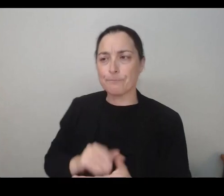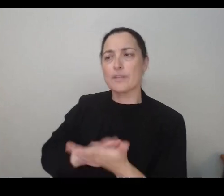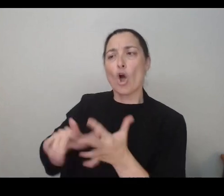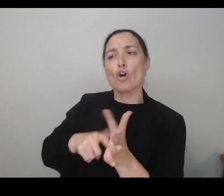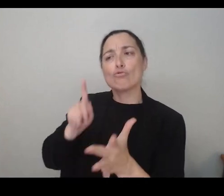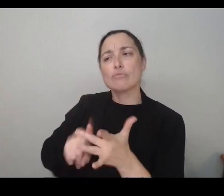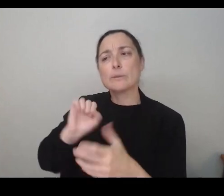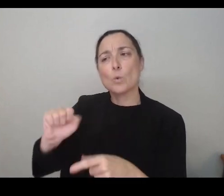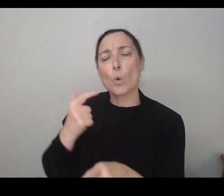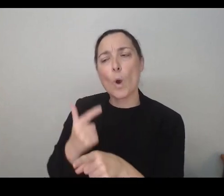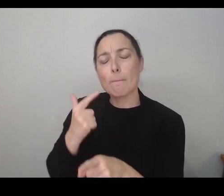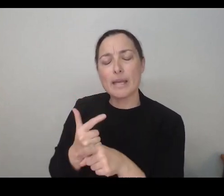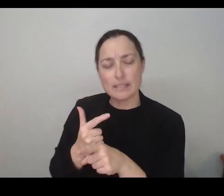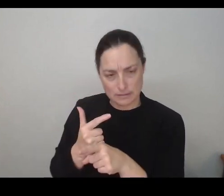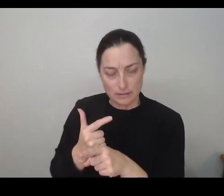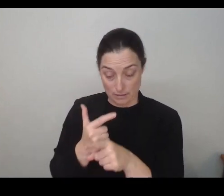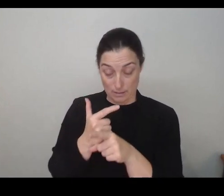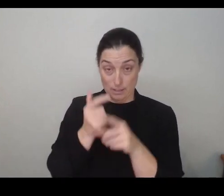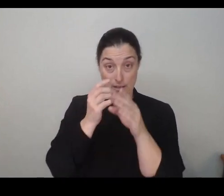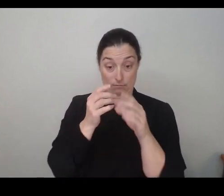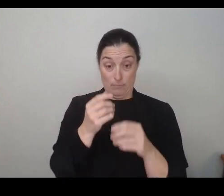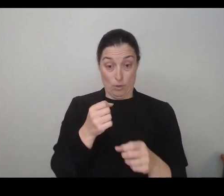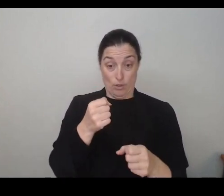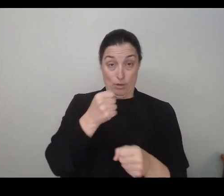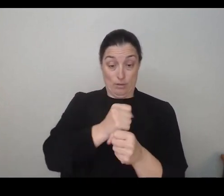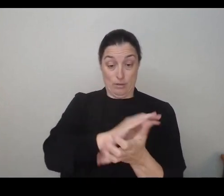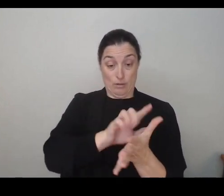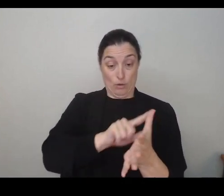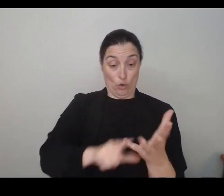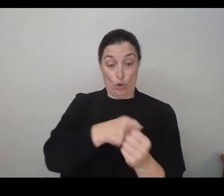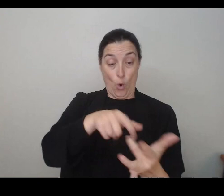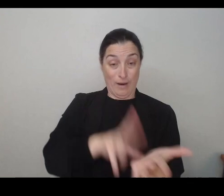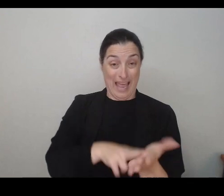to focus on one aspect of Gauguin is not to fully appreciate it.